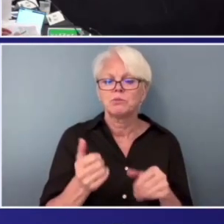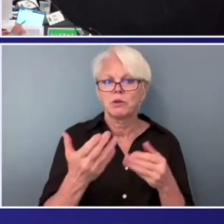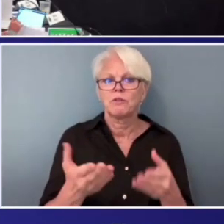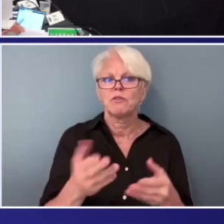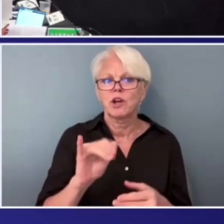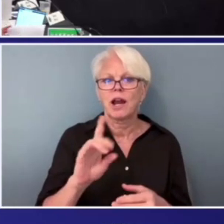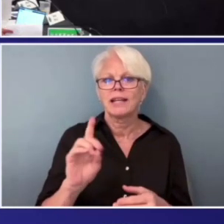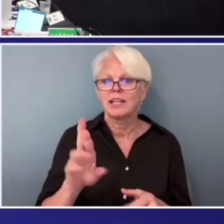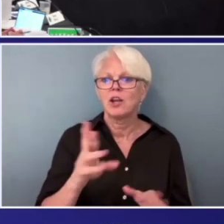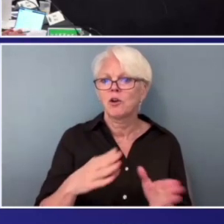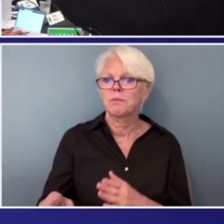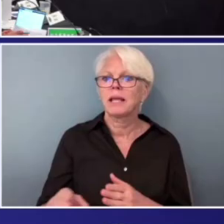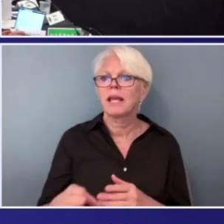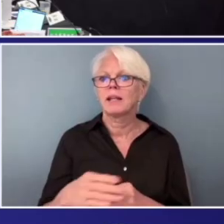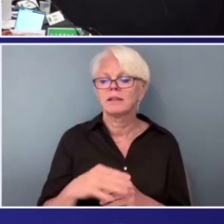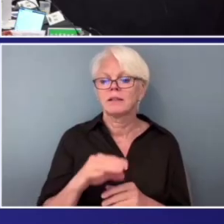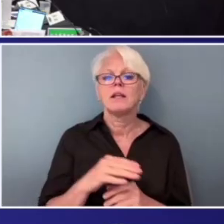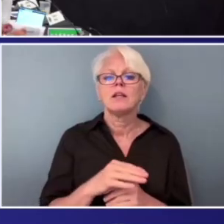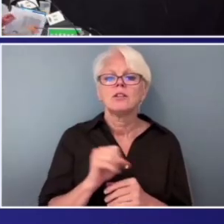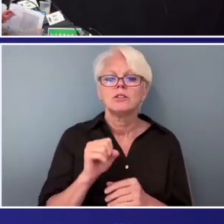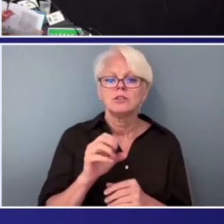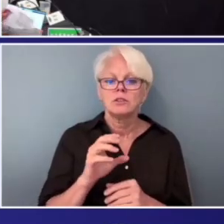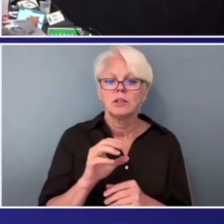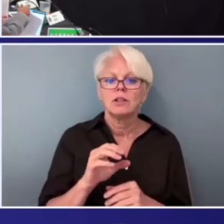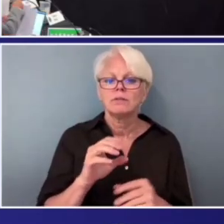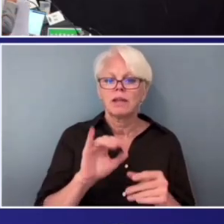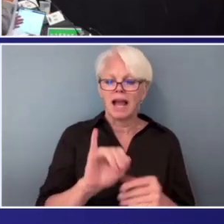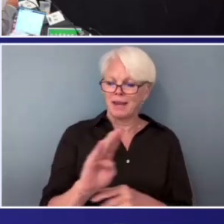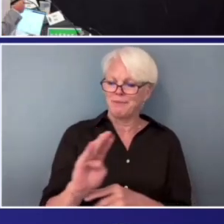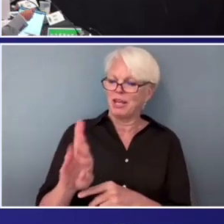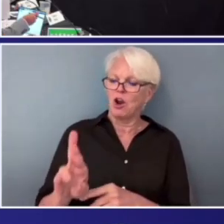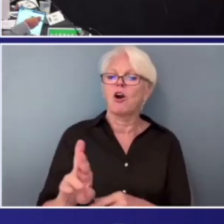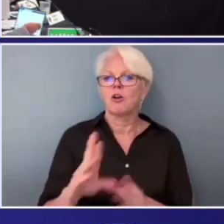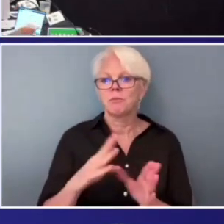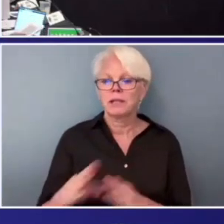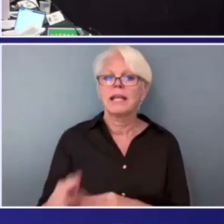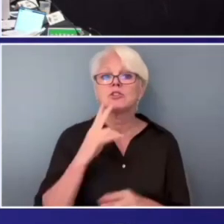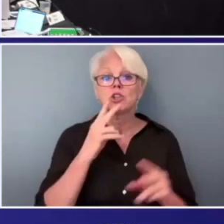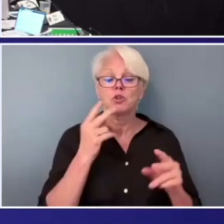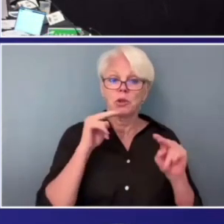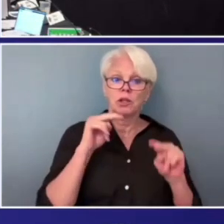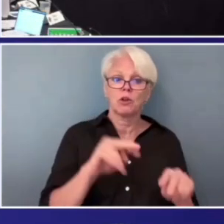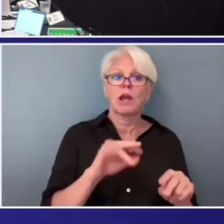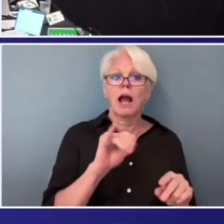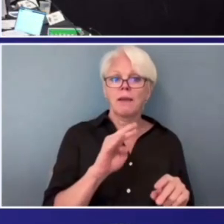So you're welcome to reference the IDR comparison document again. And that would be our red,